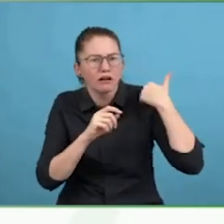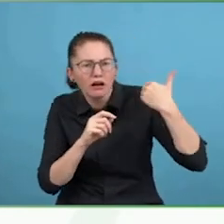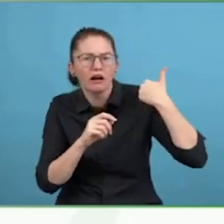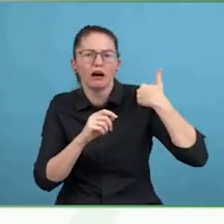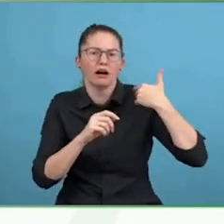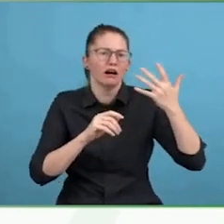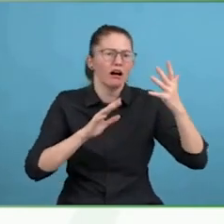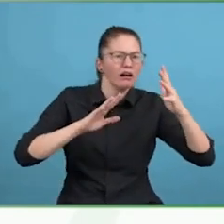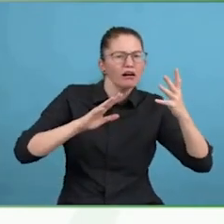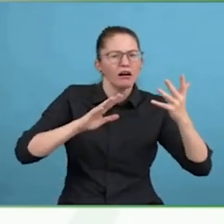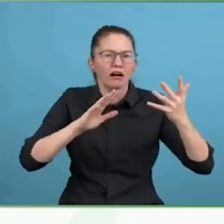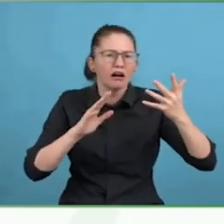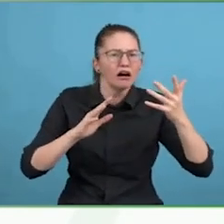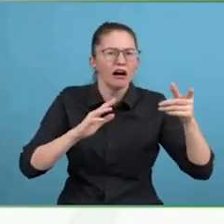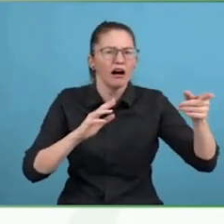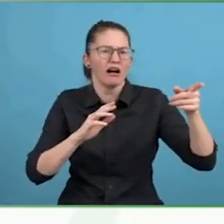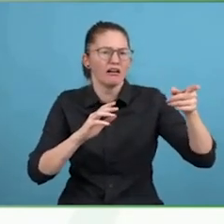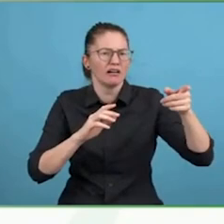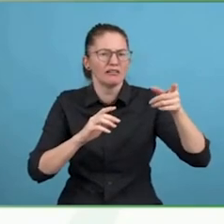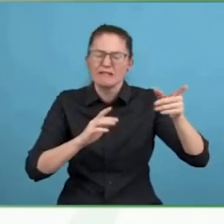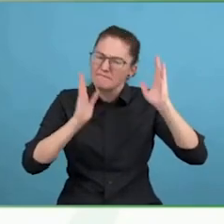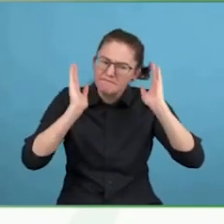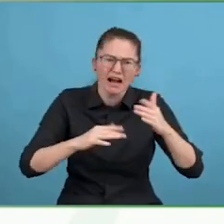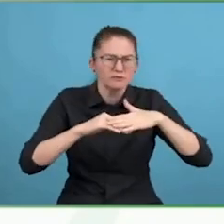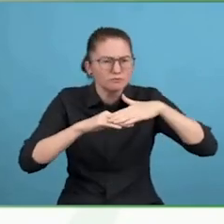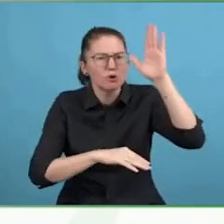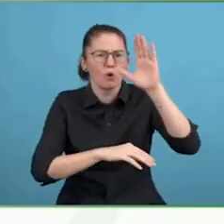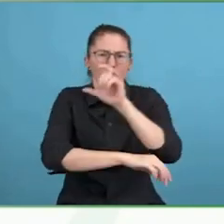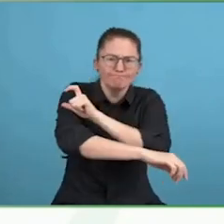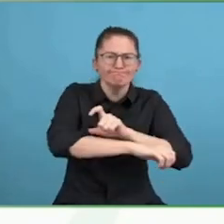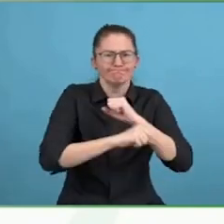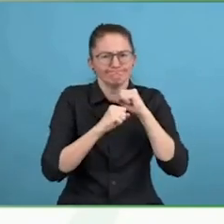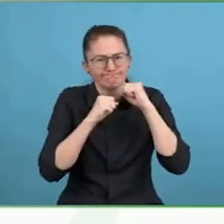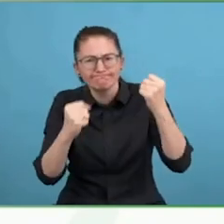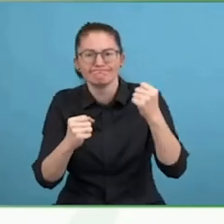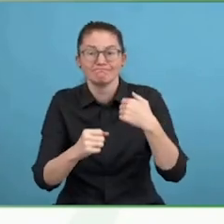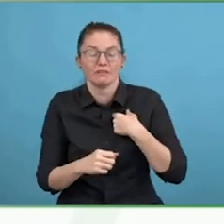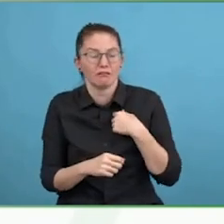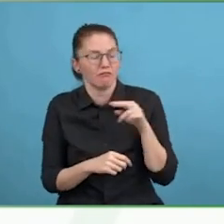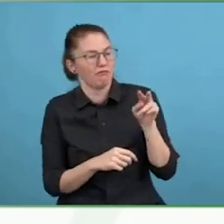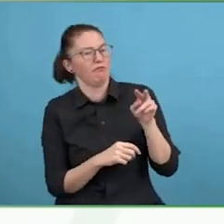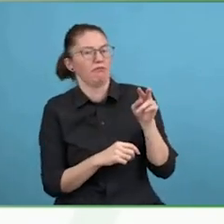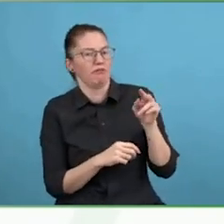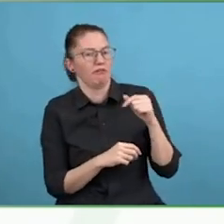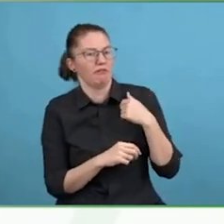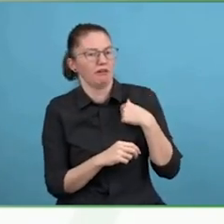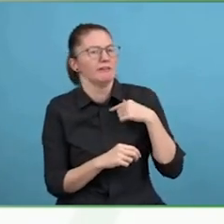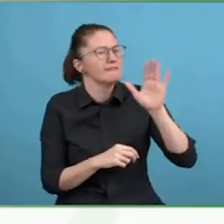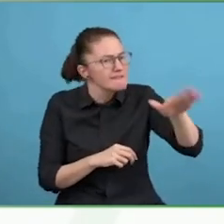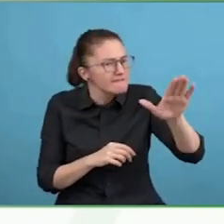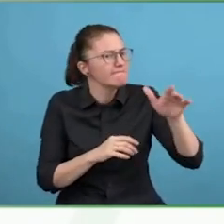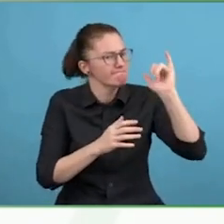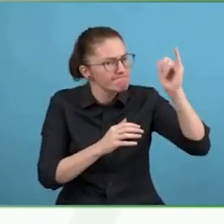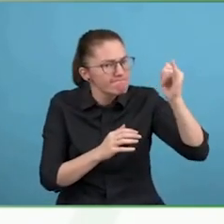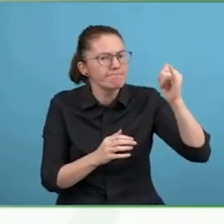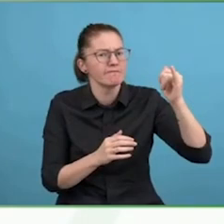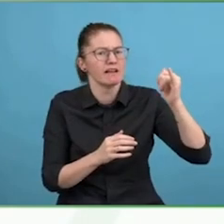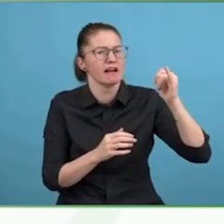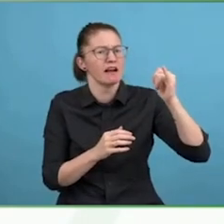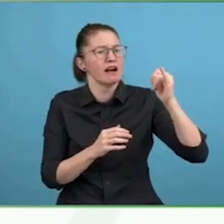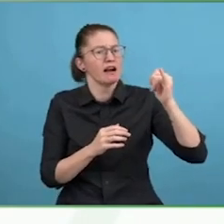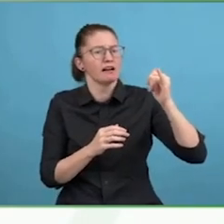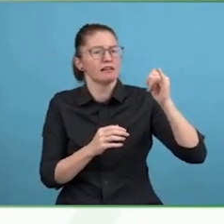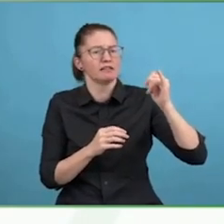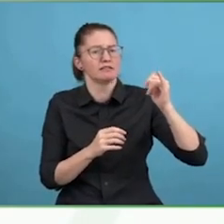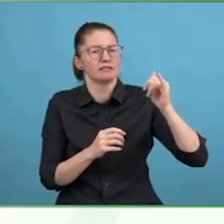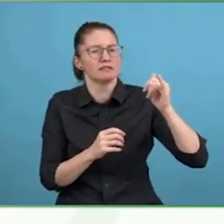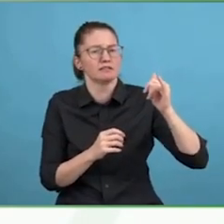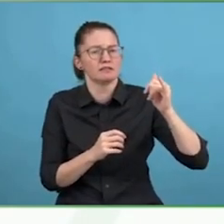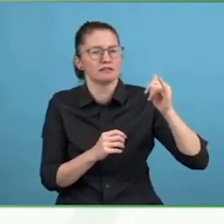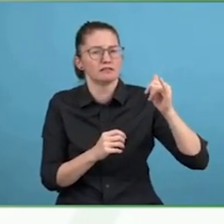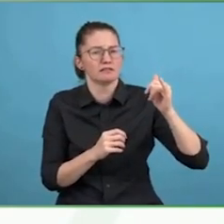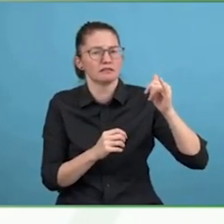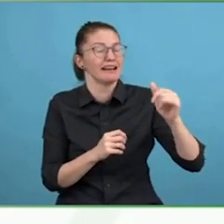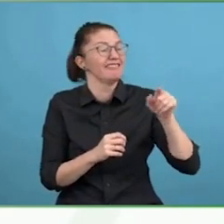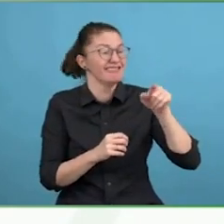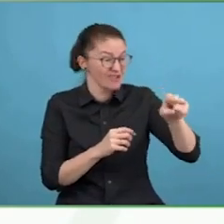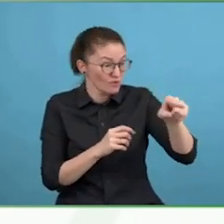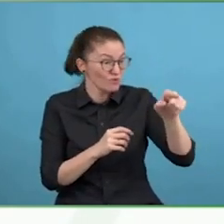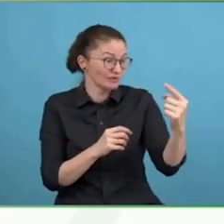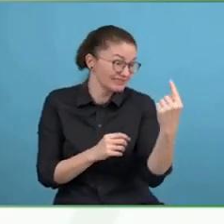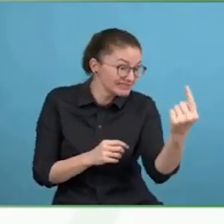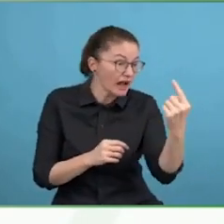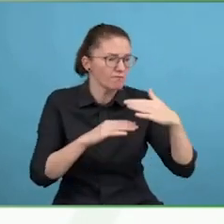We built up a very good friendship. She had a cooperative and they grew potatoes, but they received no money to rent the land.